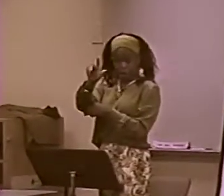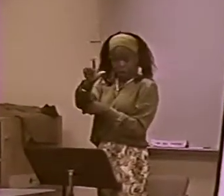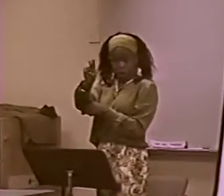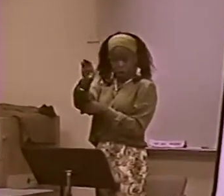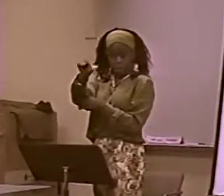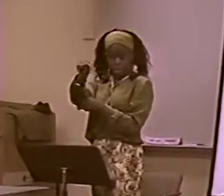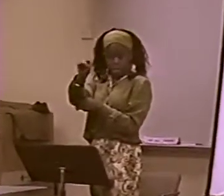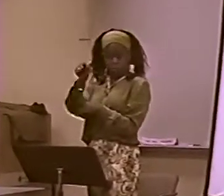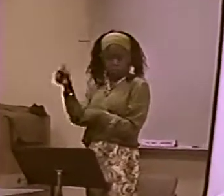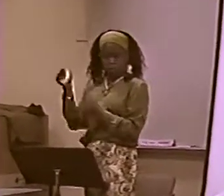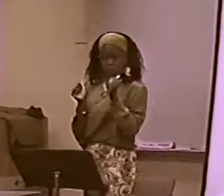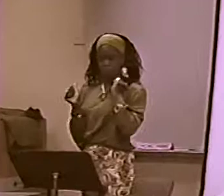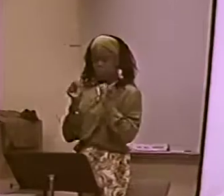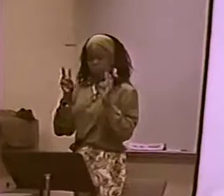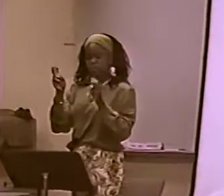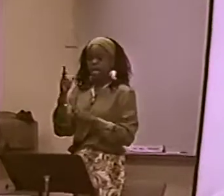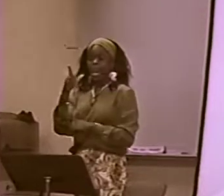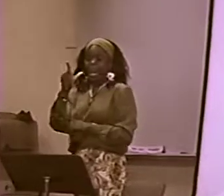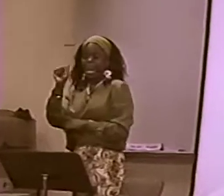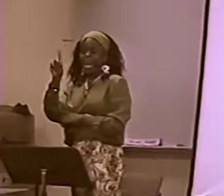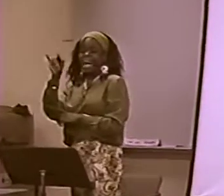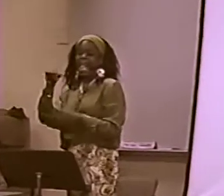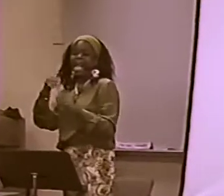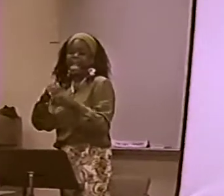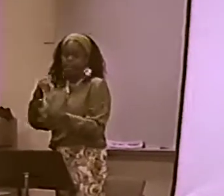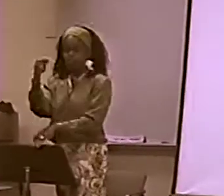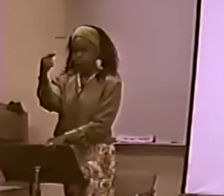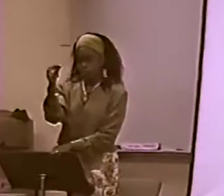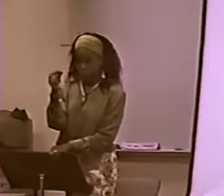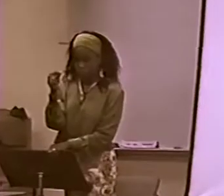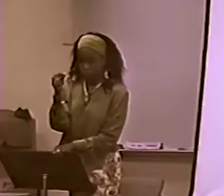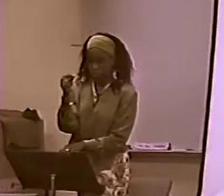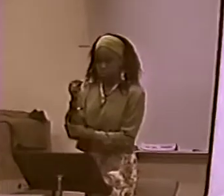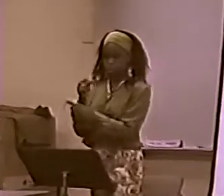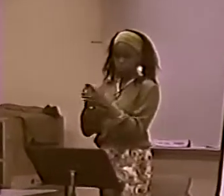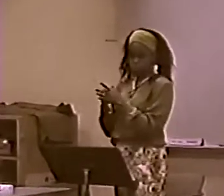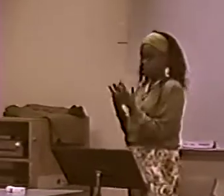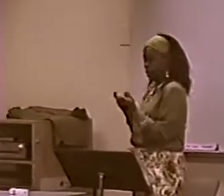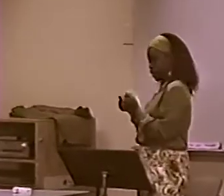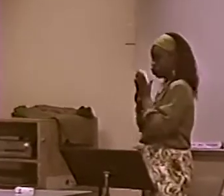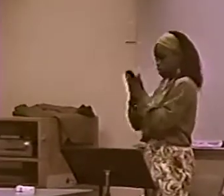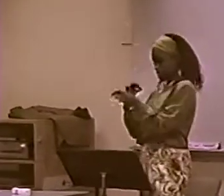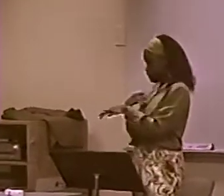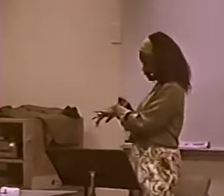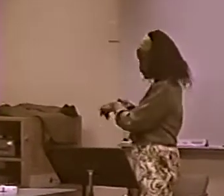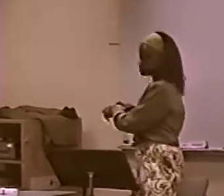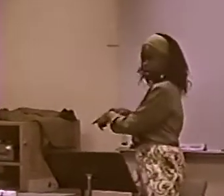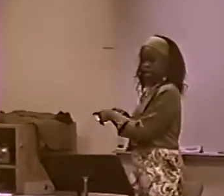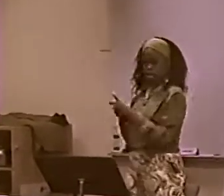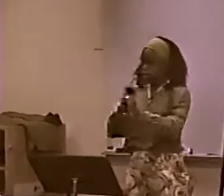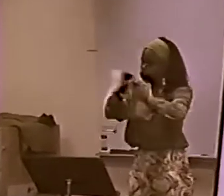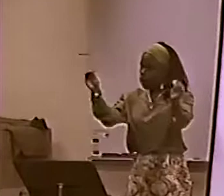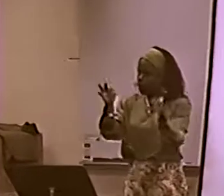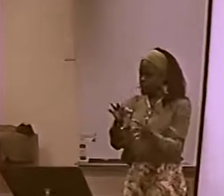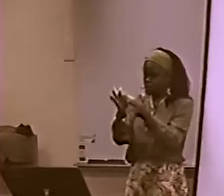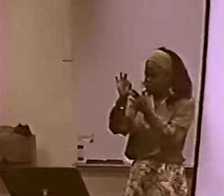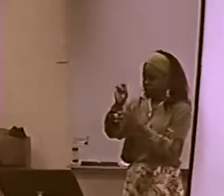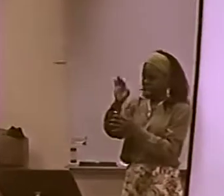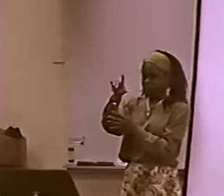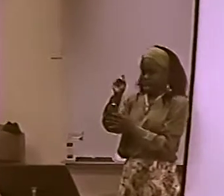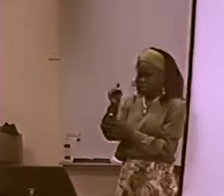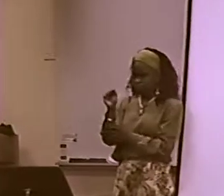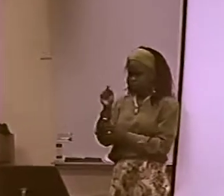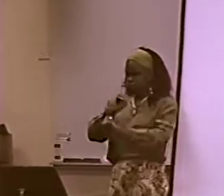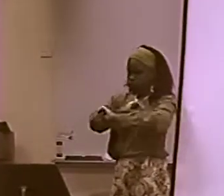ALSO, WE DO HAVE ANOTHER SIMILAR--ANOTHER VIDEOTAPE,